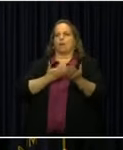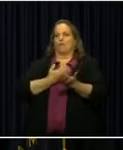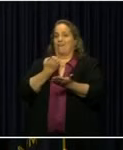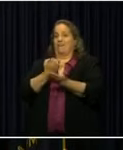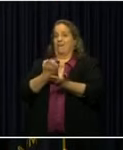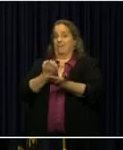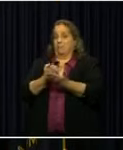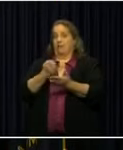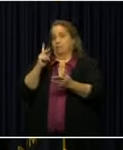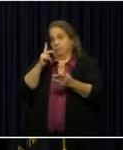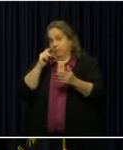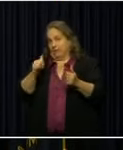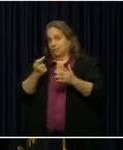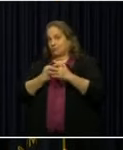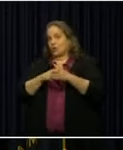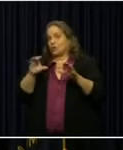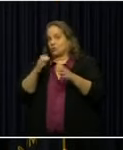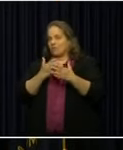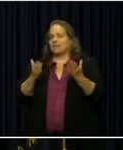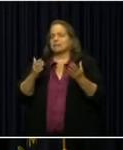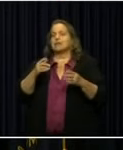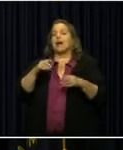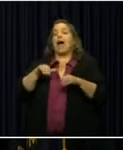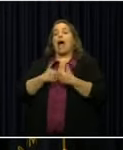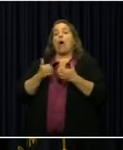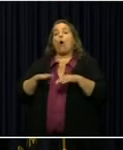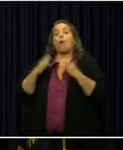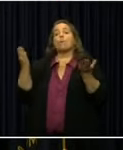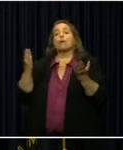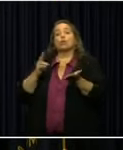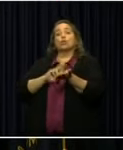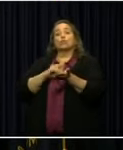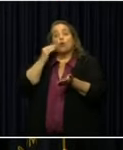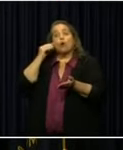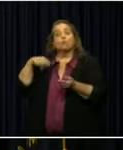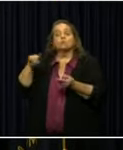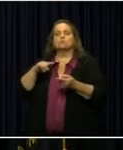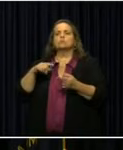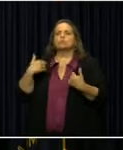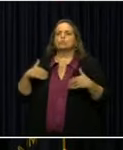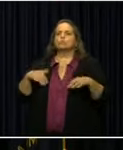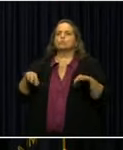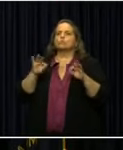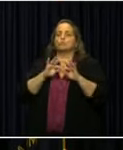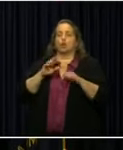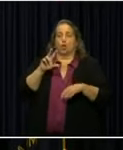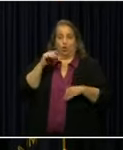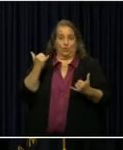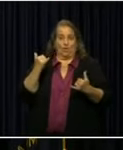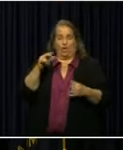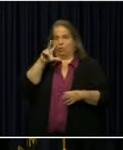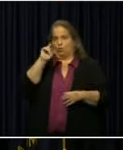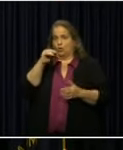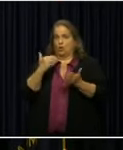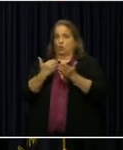OURSELVES THROUGH THAT BUT THE ABILITY TO REBUILD THE ECONOMY WOULD BE FASTER. YESTERDAY WE ANNOUNCED THAT THAT